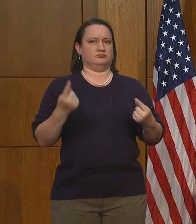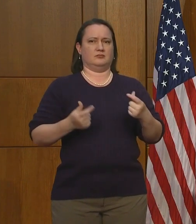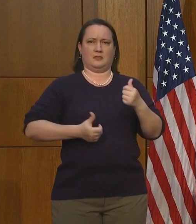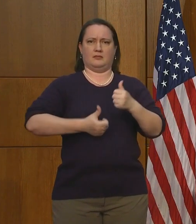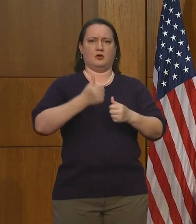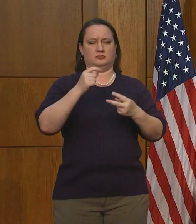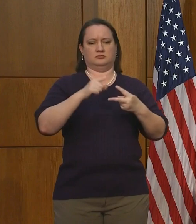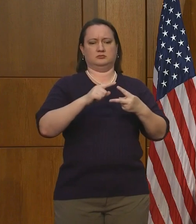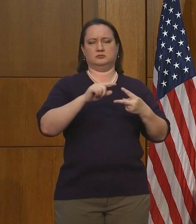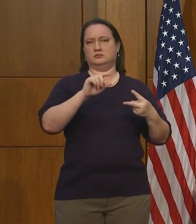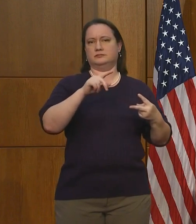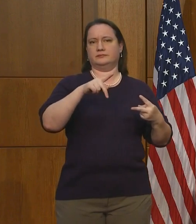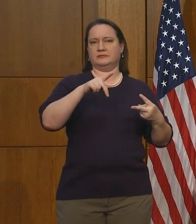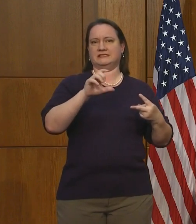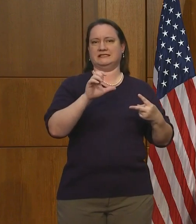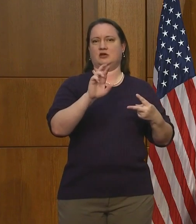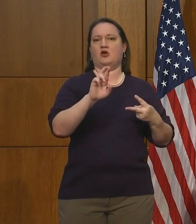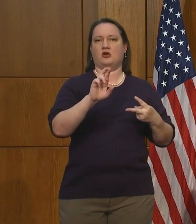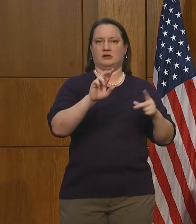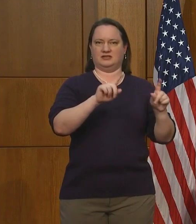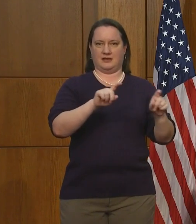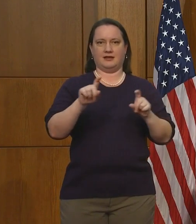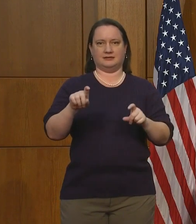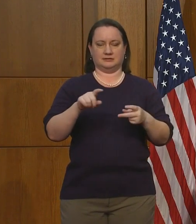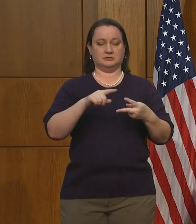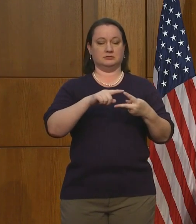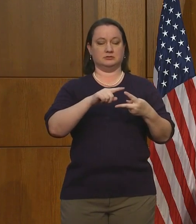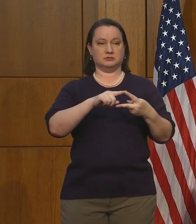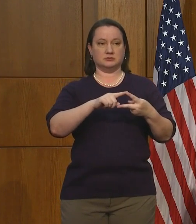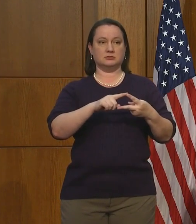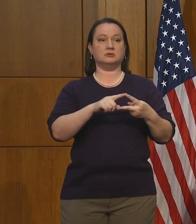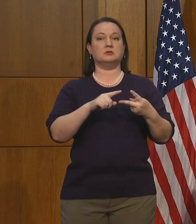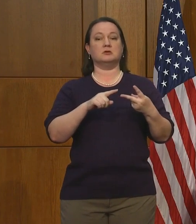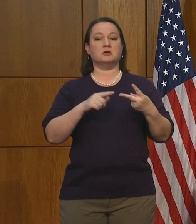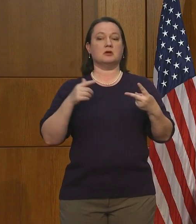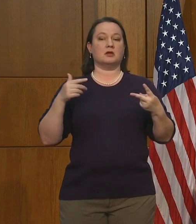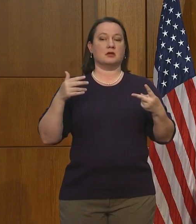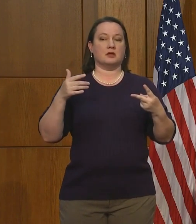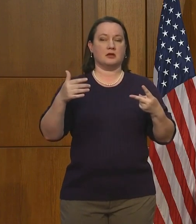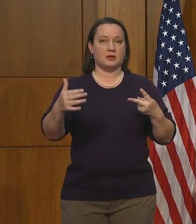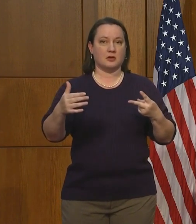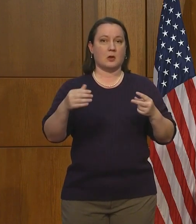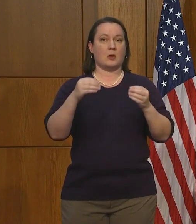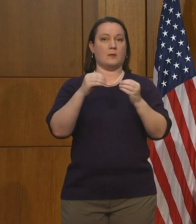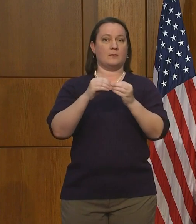TESTS MOST WHERE THE NASAL